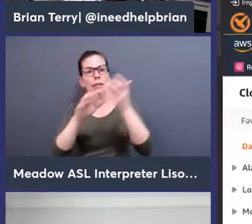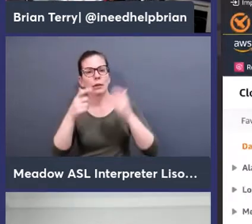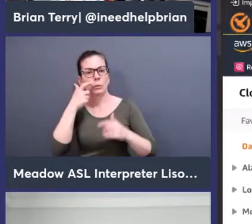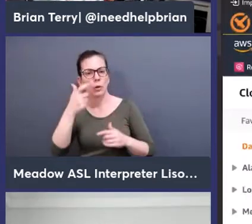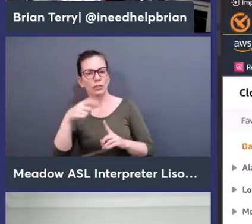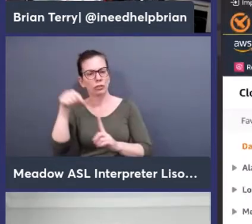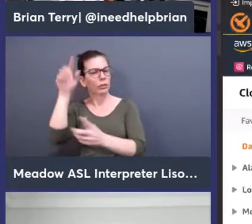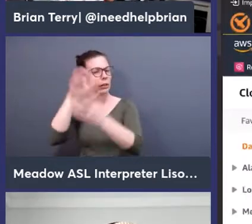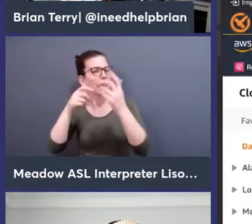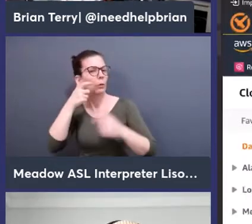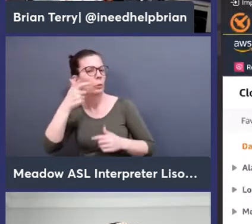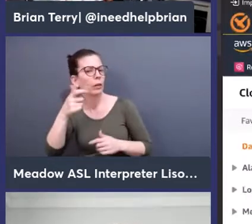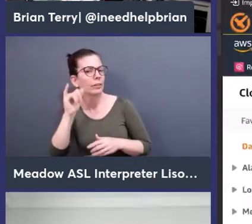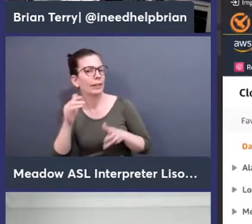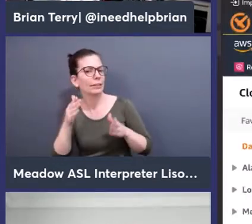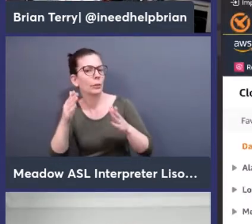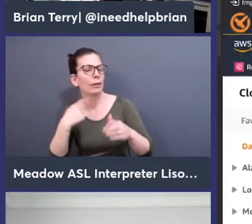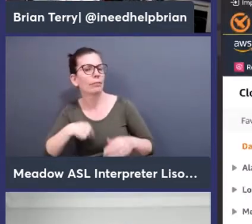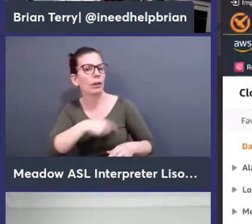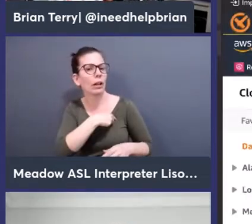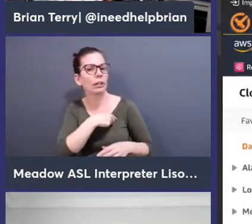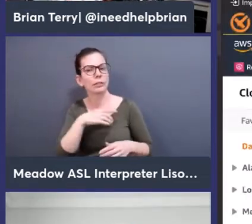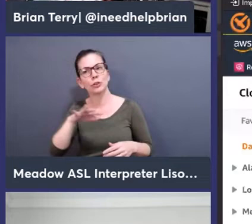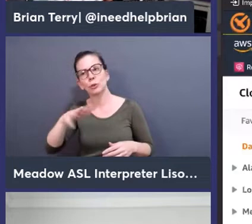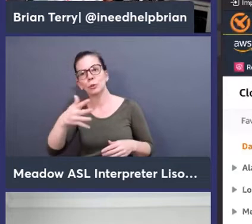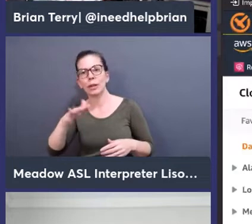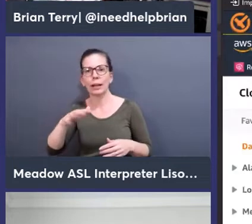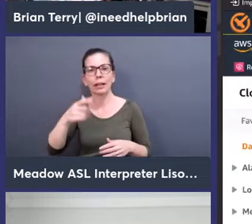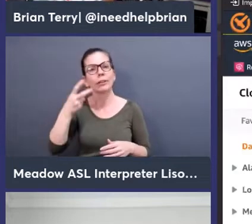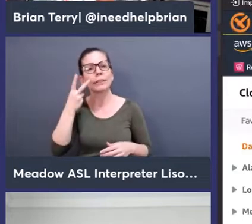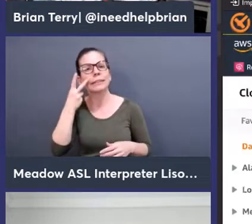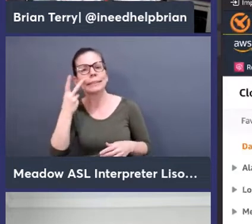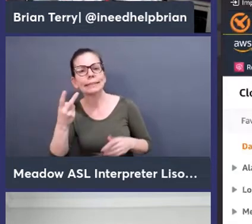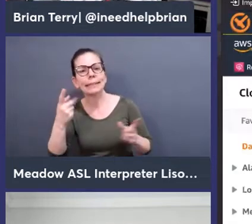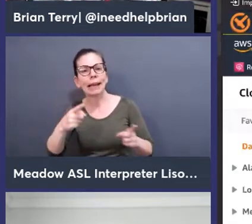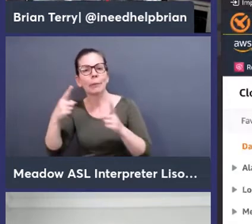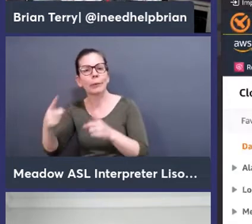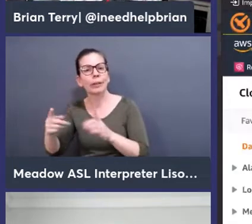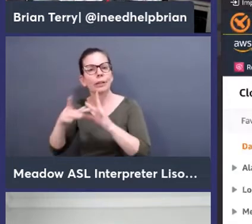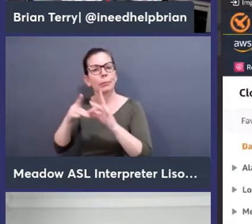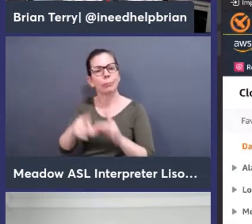is a way for us to kind of see what's happening in terms of the resource usage.